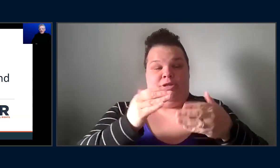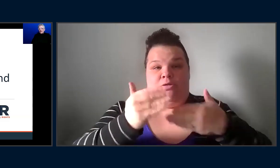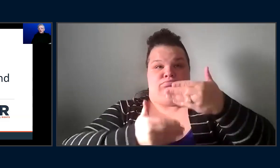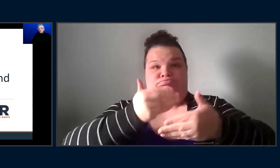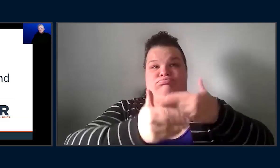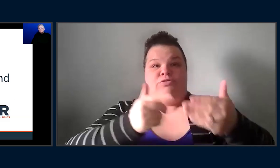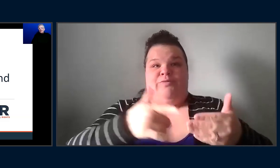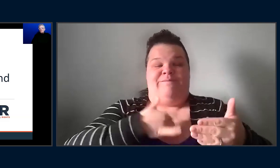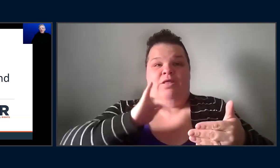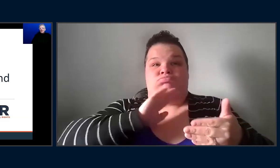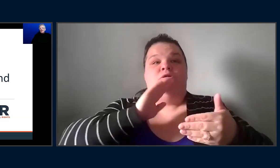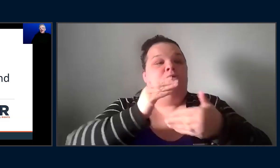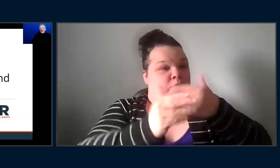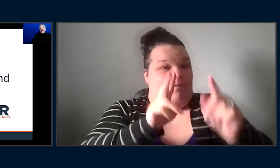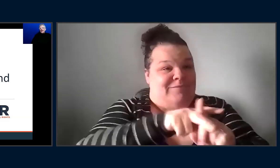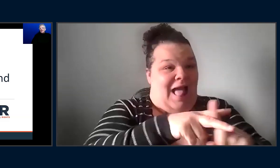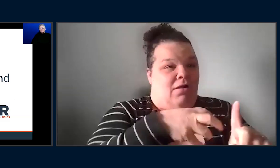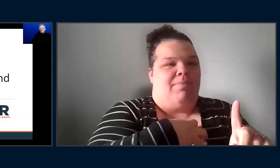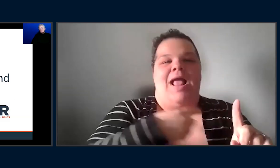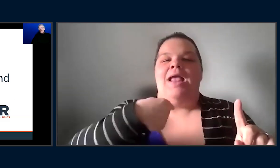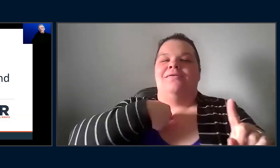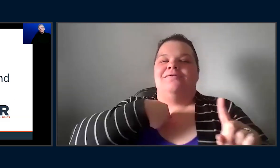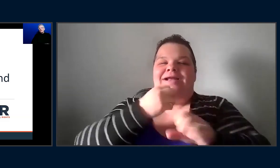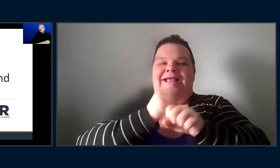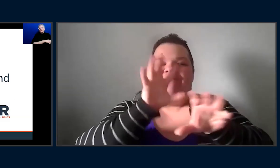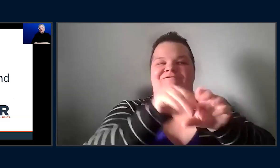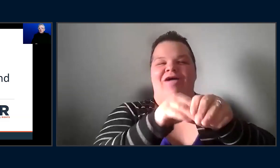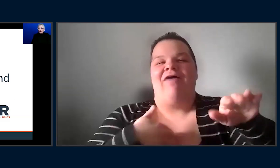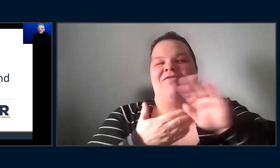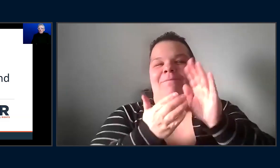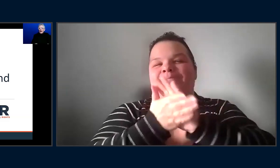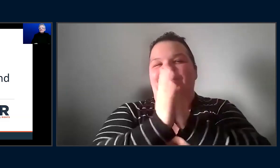are filed free. You don't have to pay for that. And if there's-- if you're